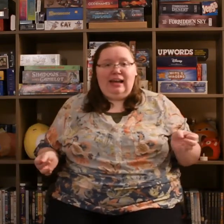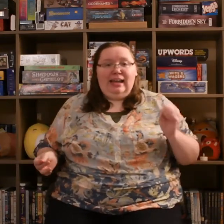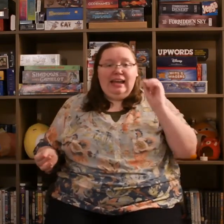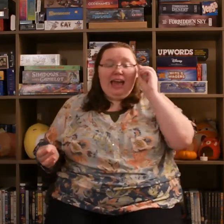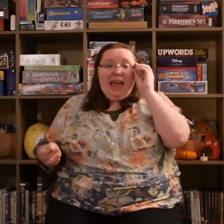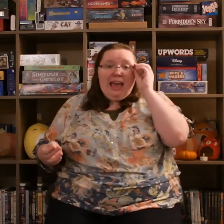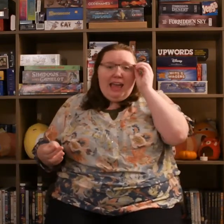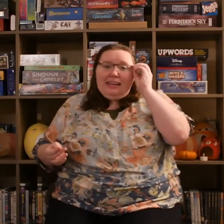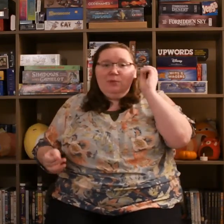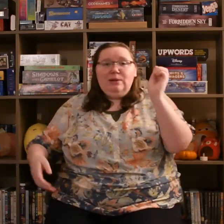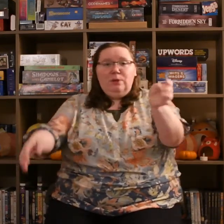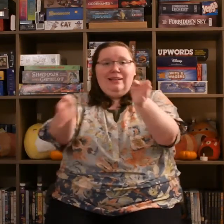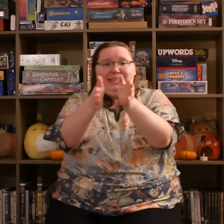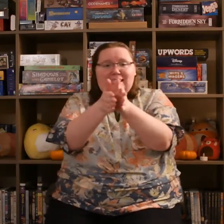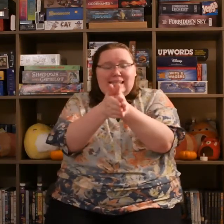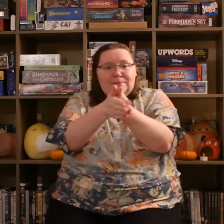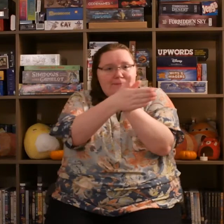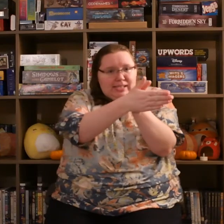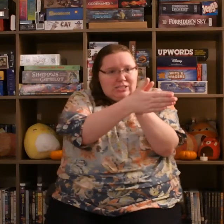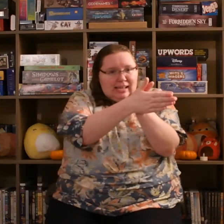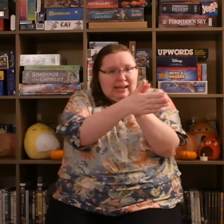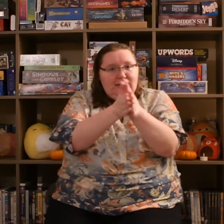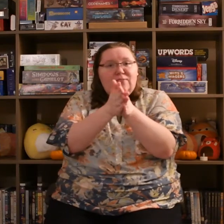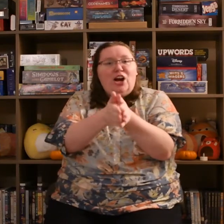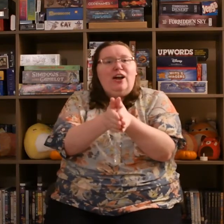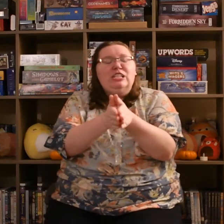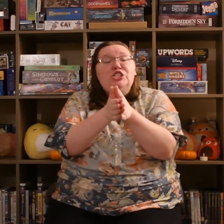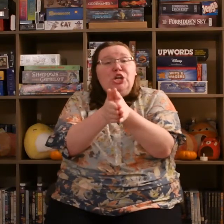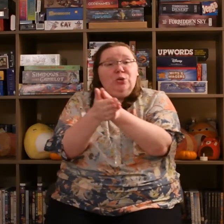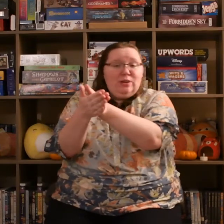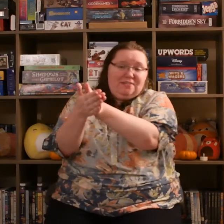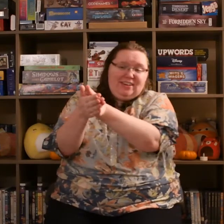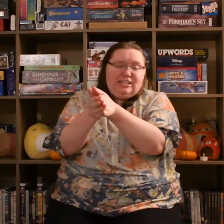Now, we're going to pull out that same fish sign for our tuna fish: